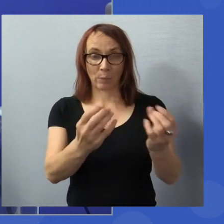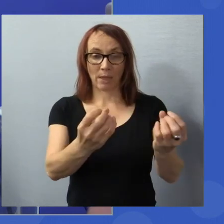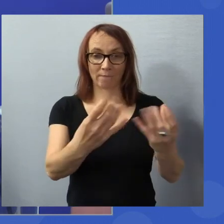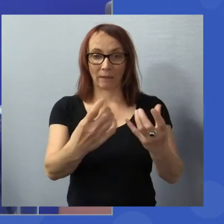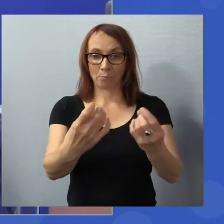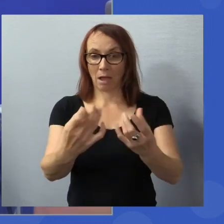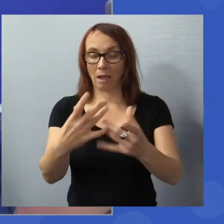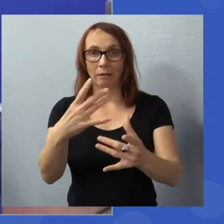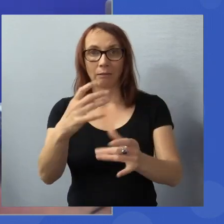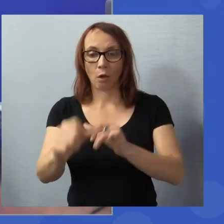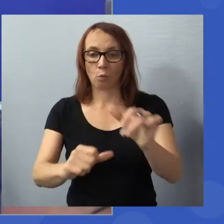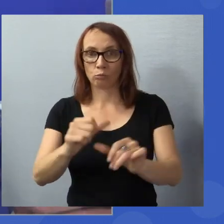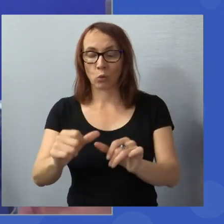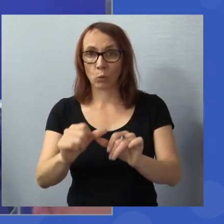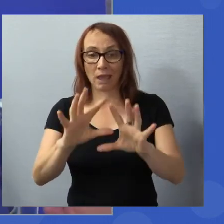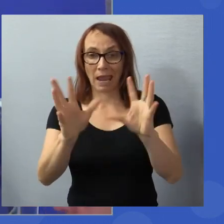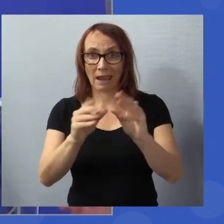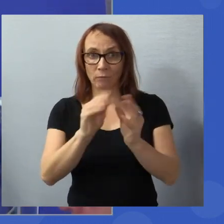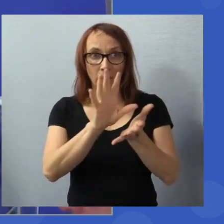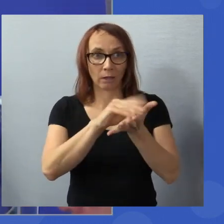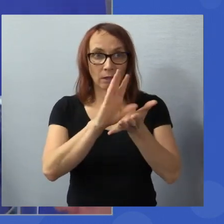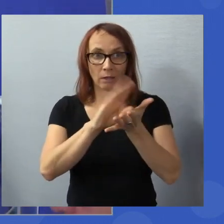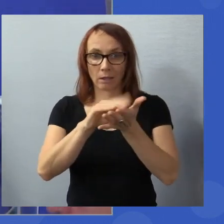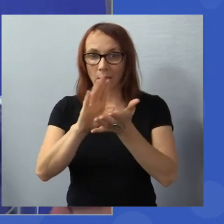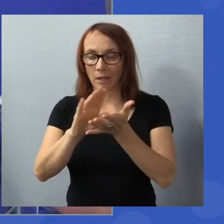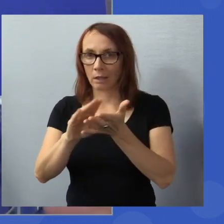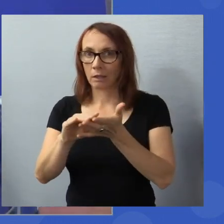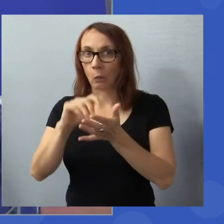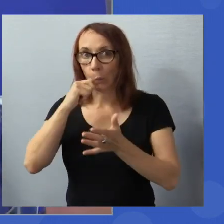is being captured and we will look at it we will read it it's really important